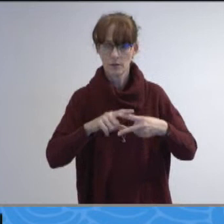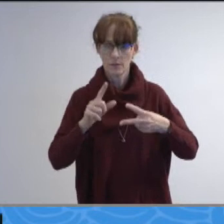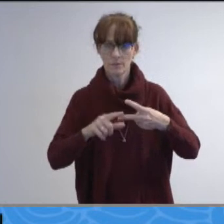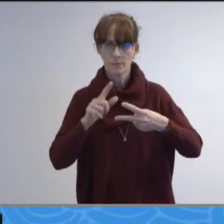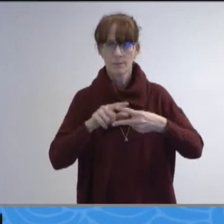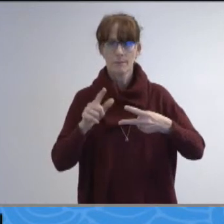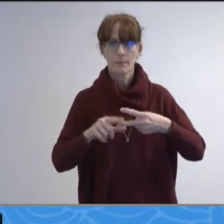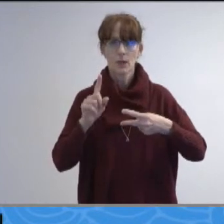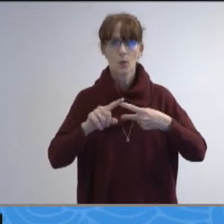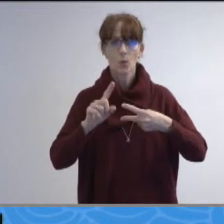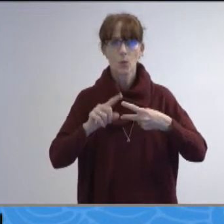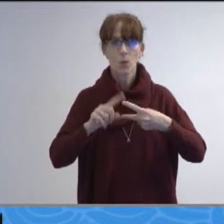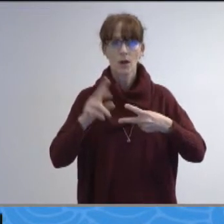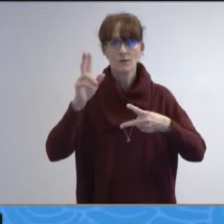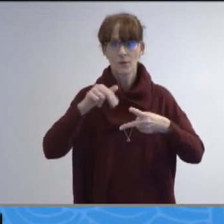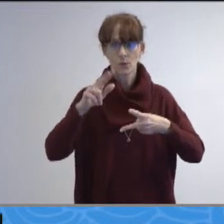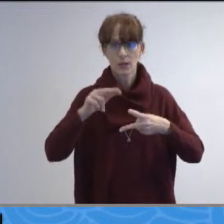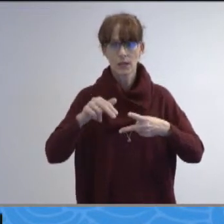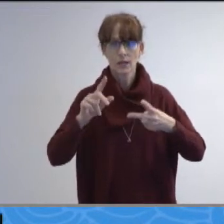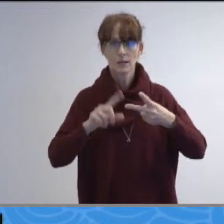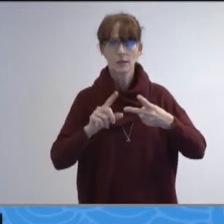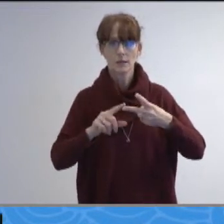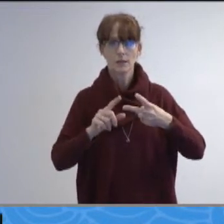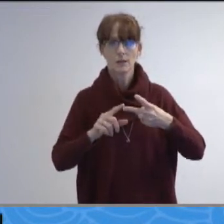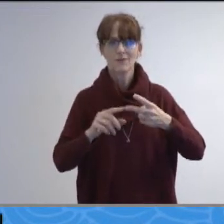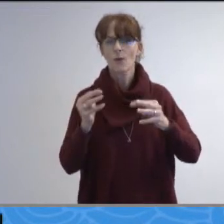but you will see one report for reading and one report for math.